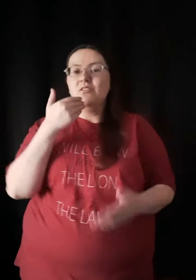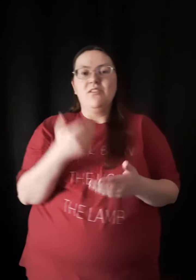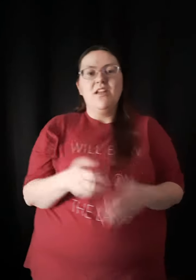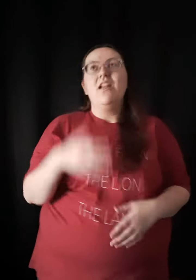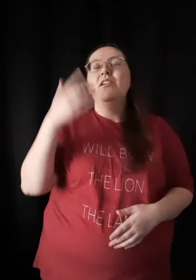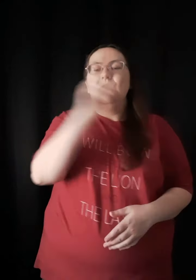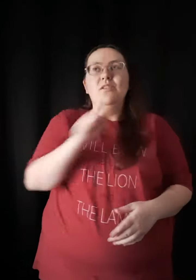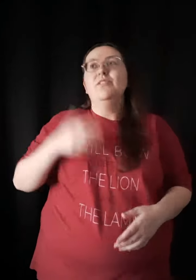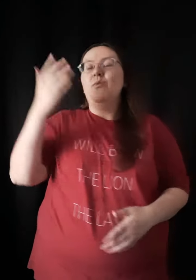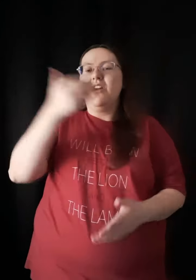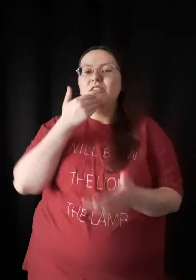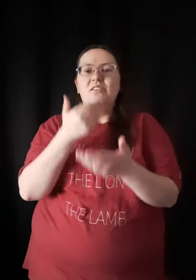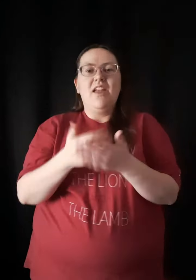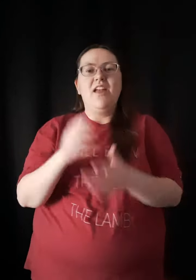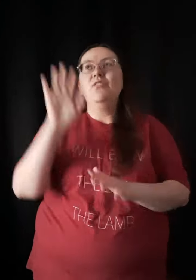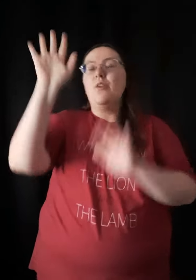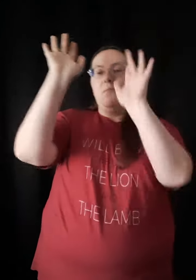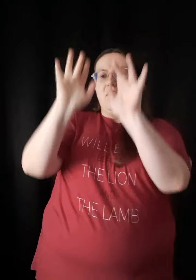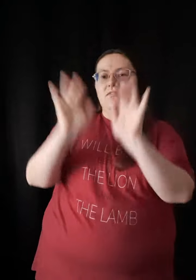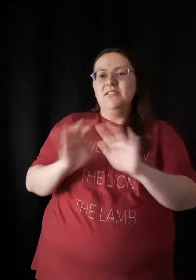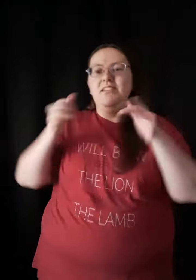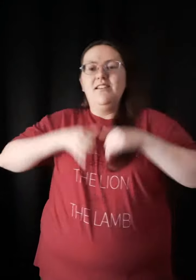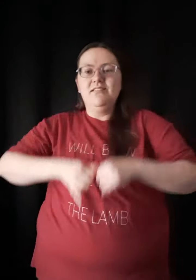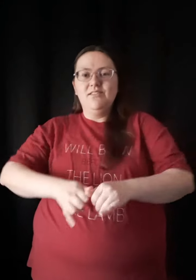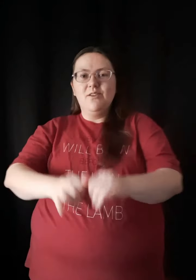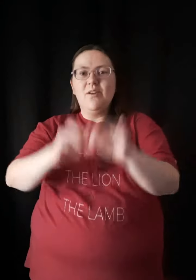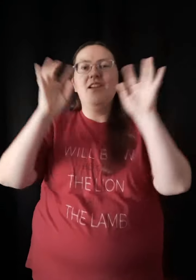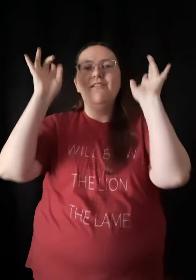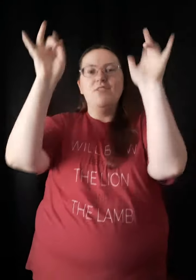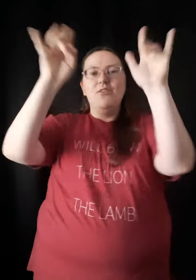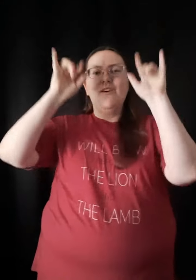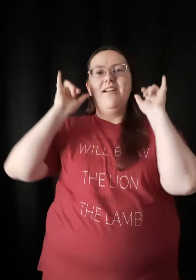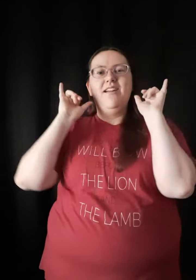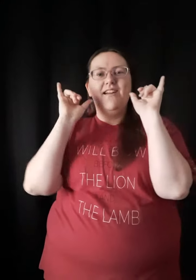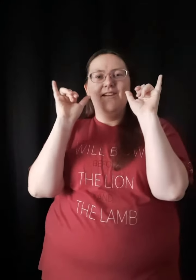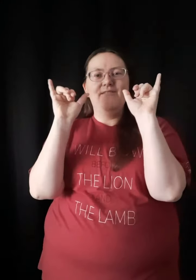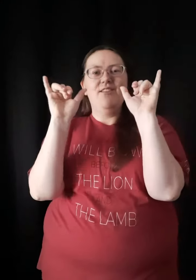Sing: Lord, You are good and your mercy endureth forever